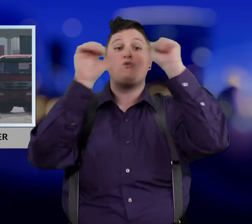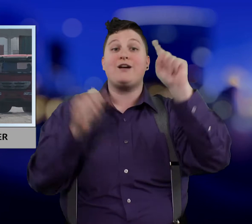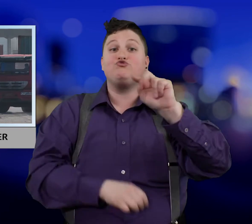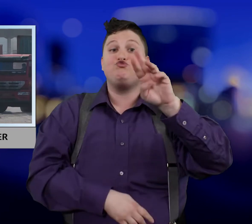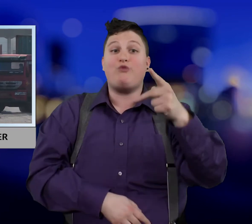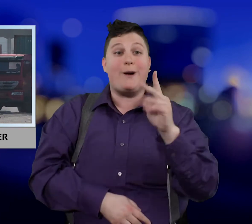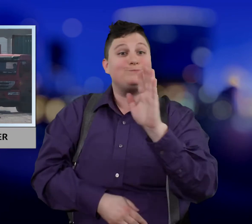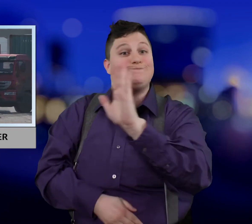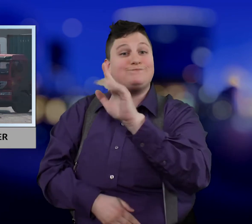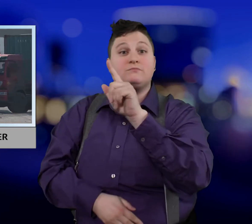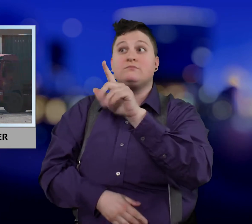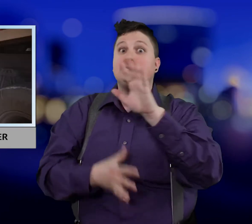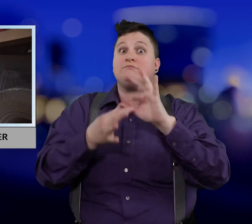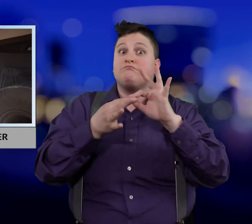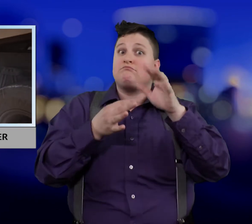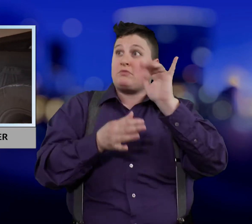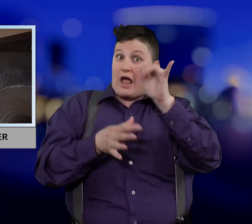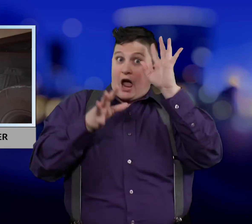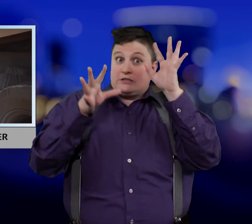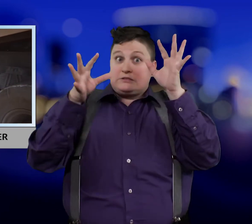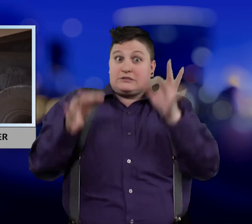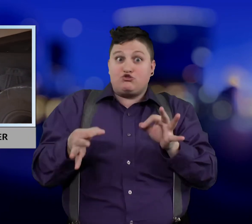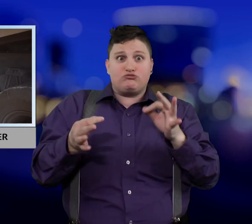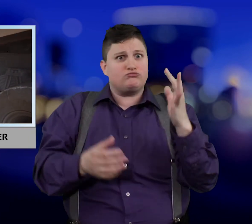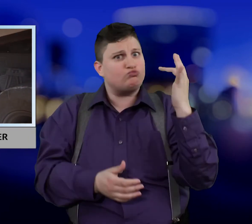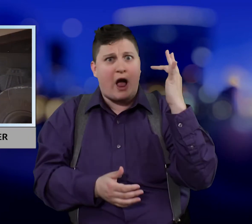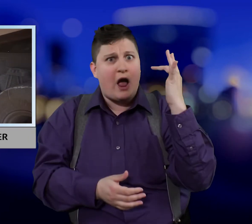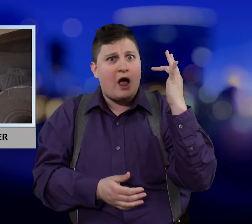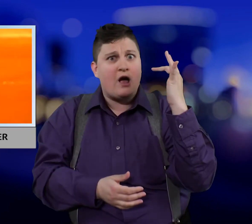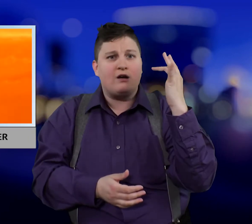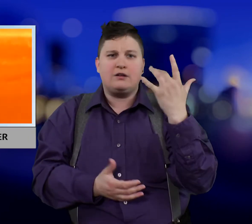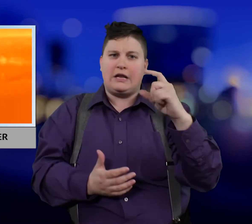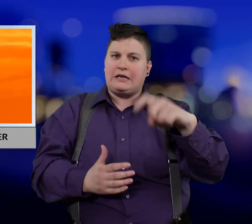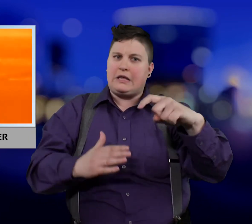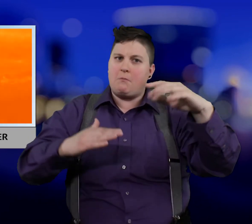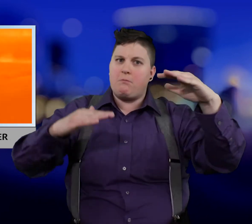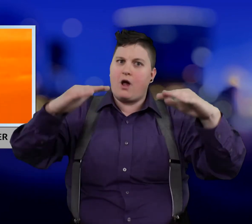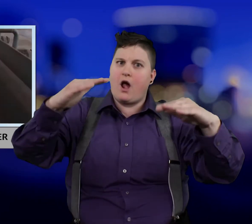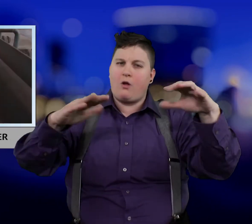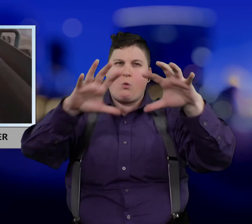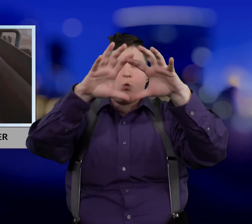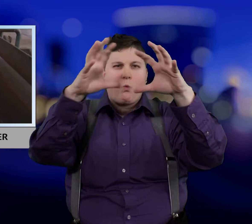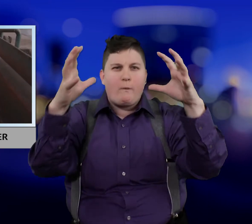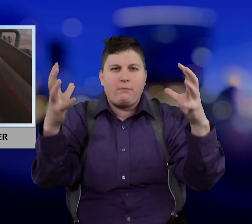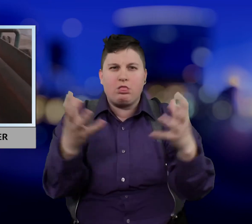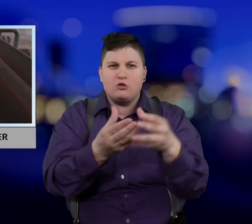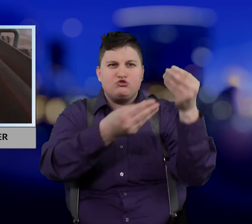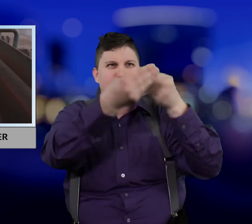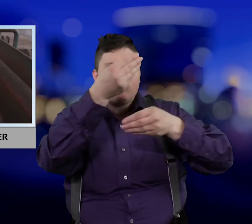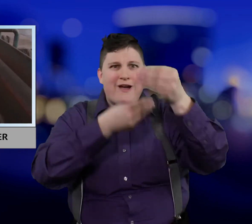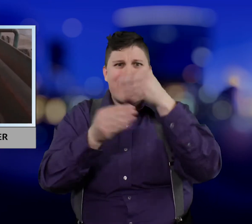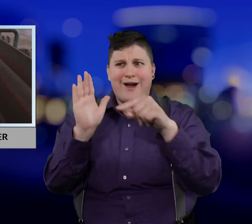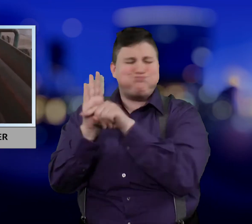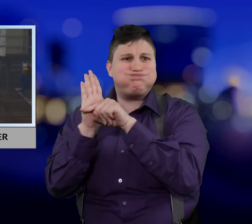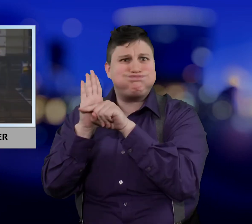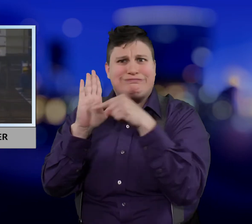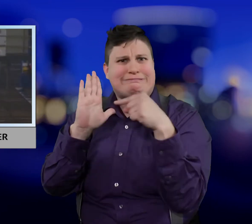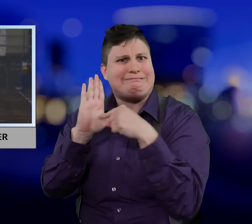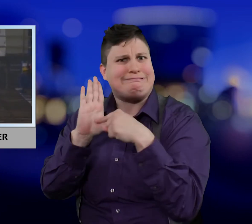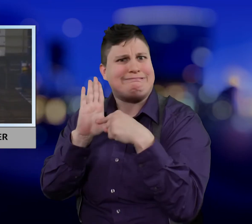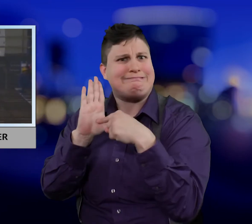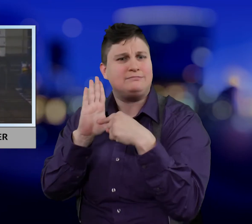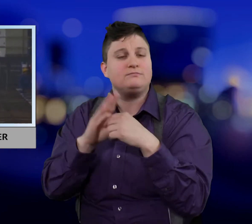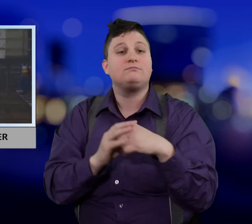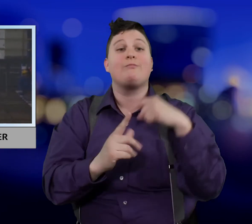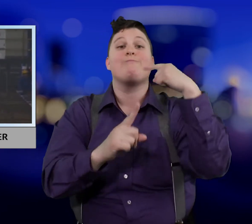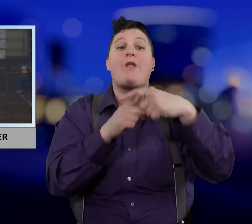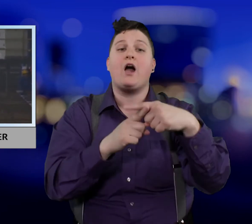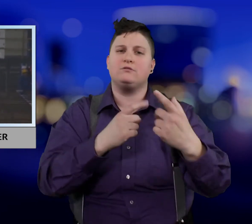President Trump says the measures are needed to balance global trade deficits and defend